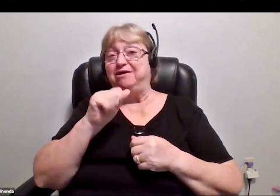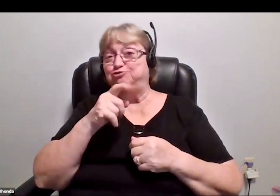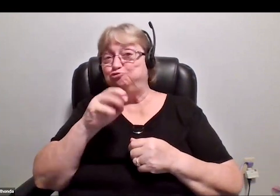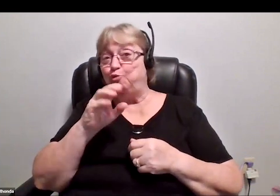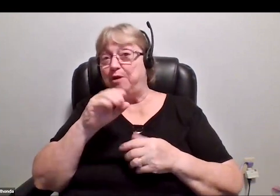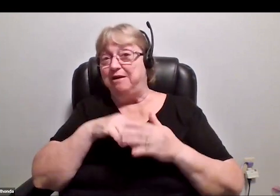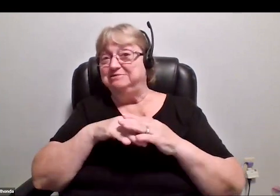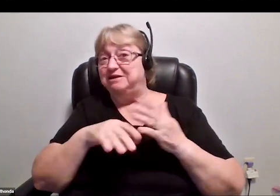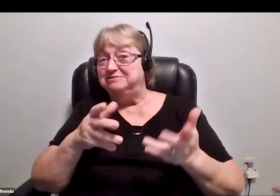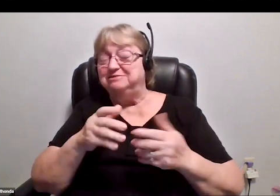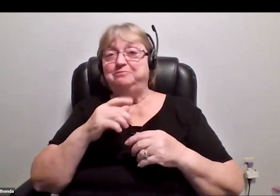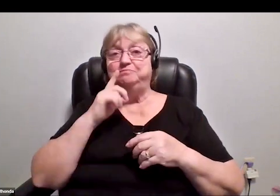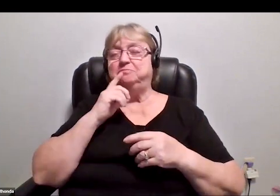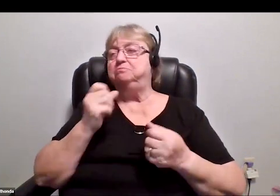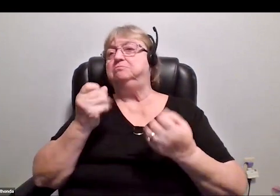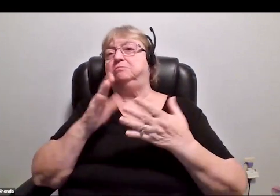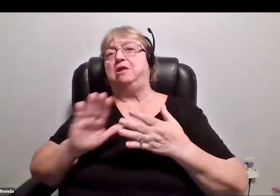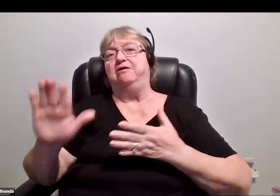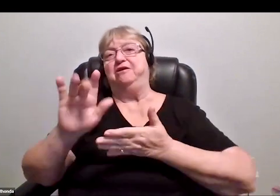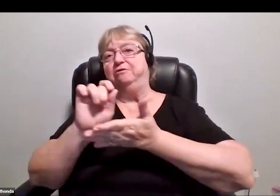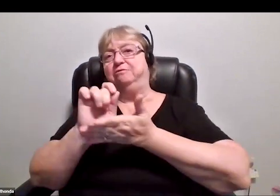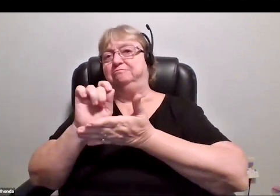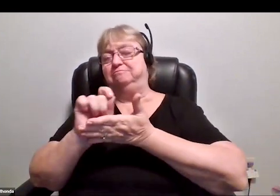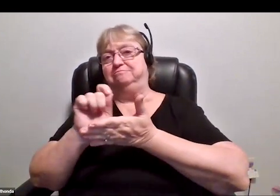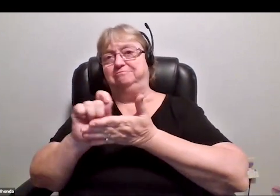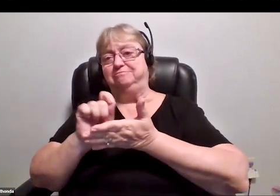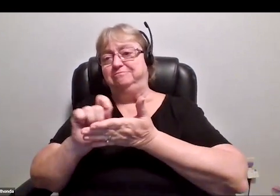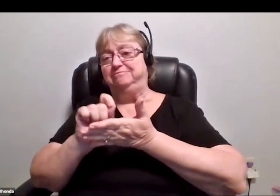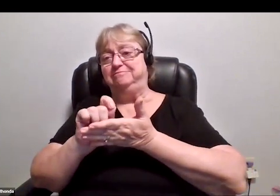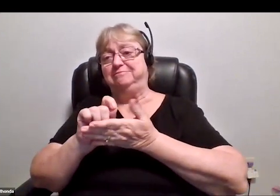So much of what they write about how disabled people